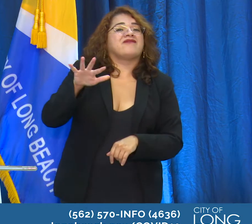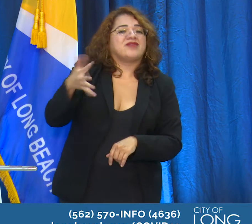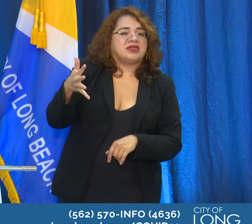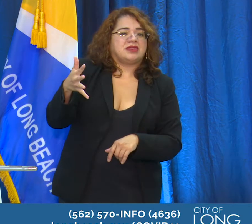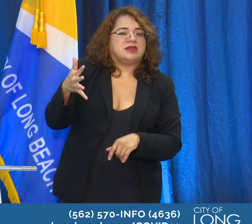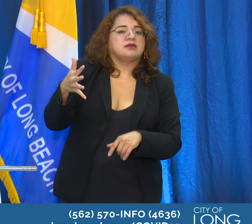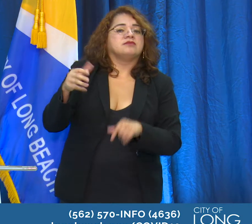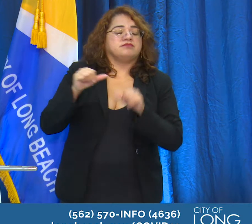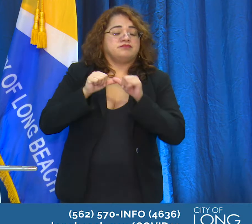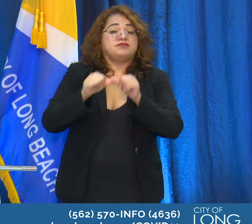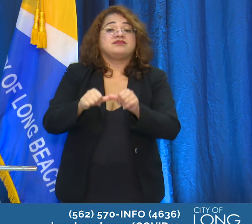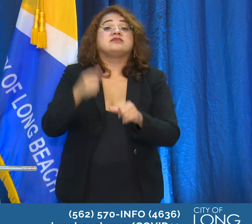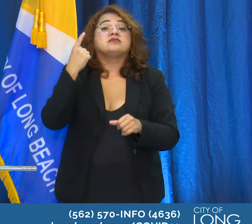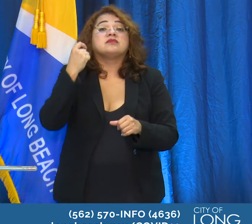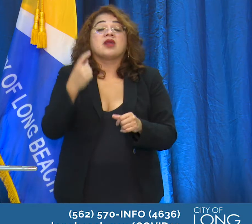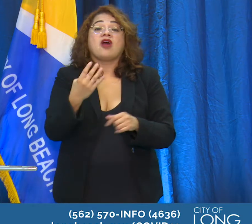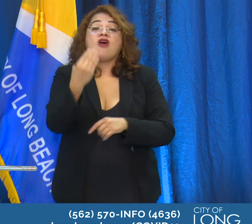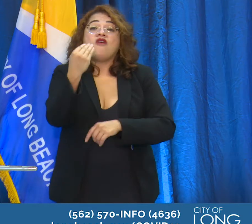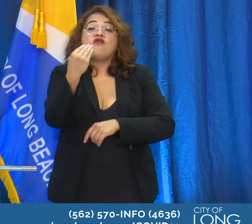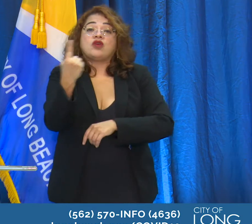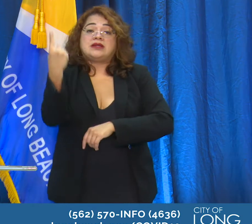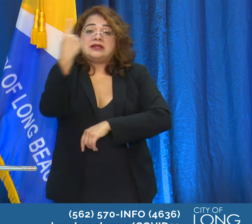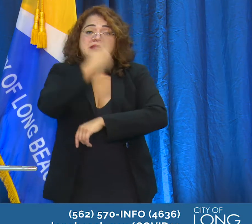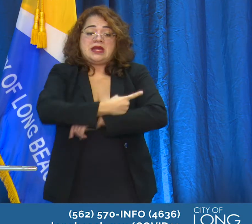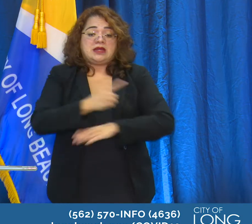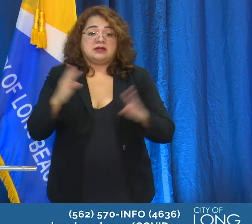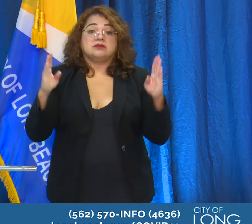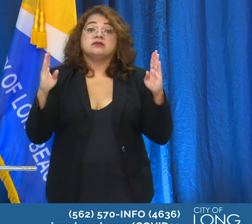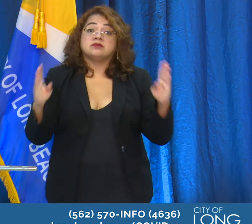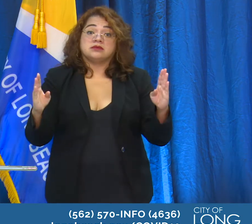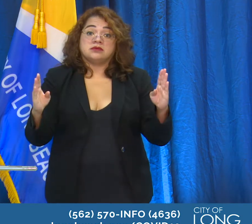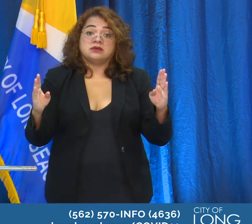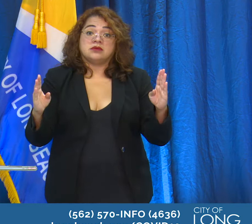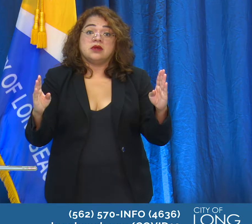consecutive days which is the current criteria set by the state.